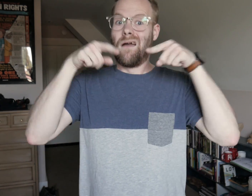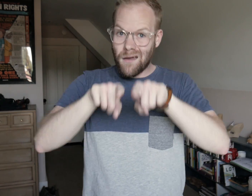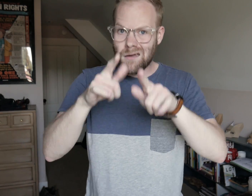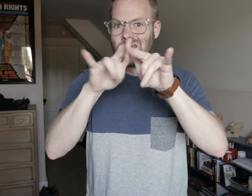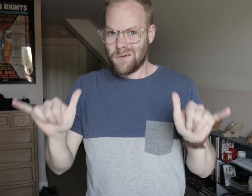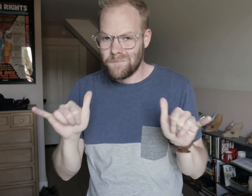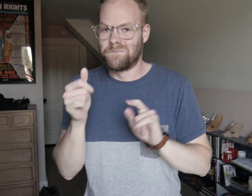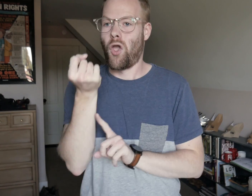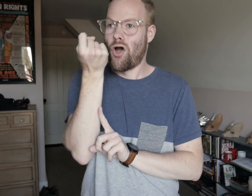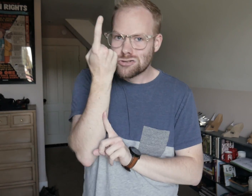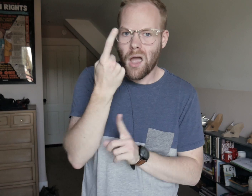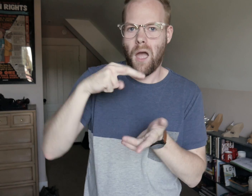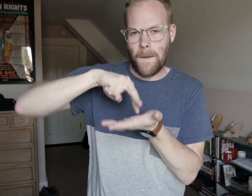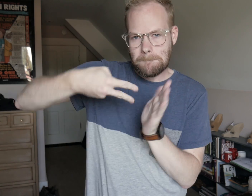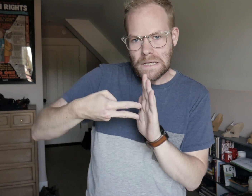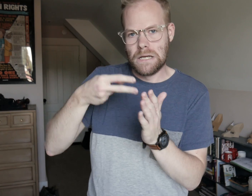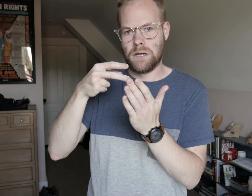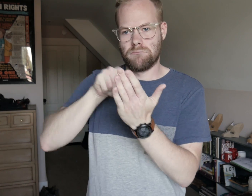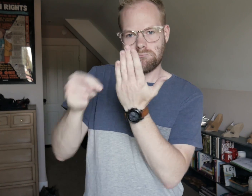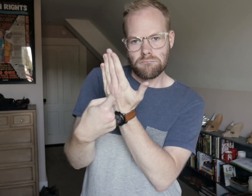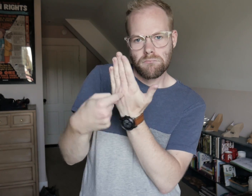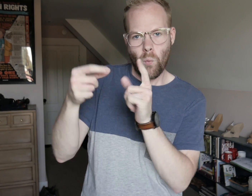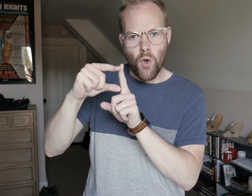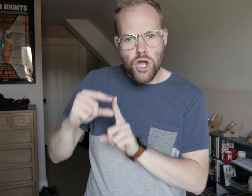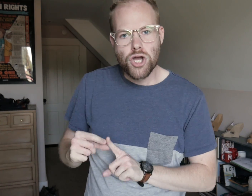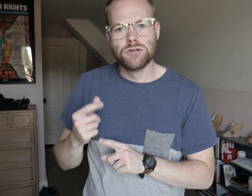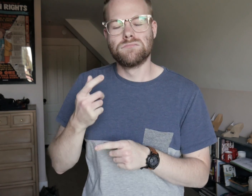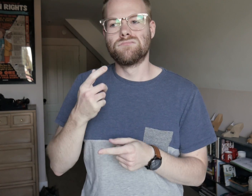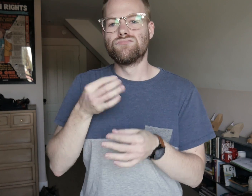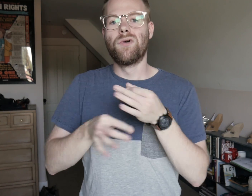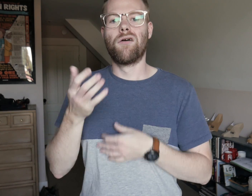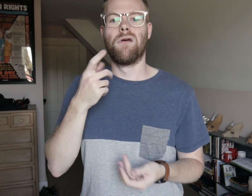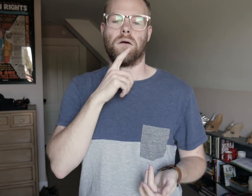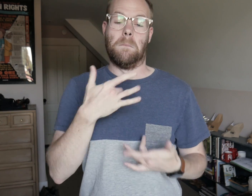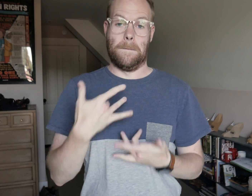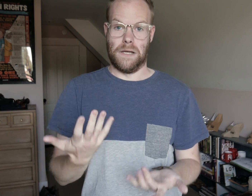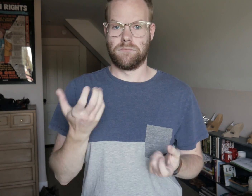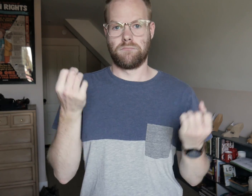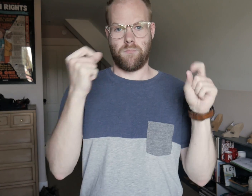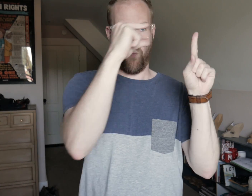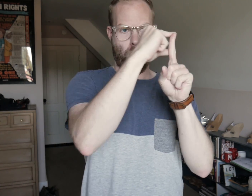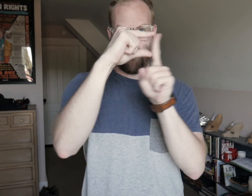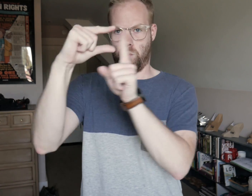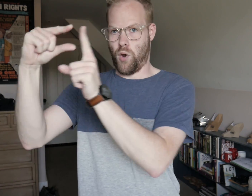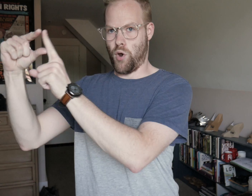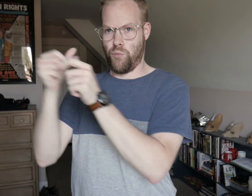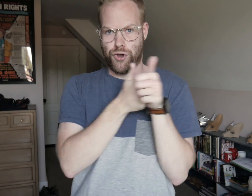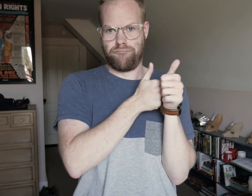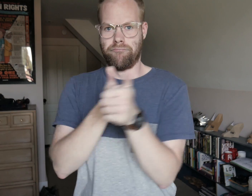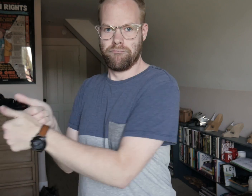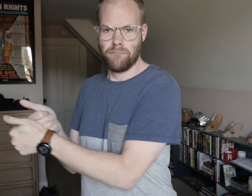along with understanding the meaning behind words rather than just signing word for word.